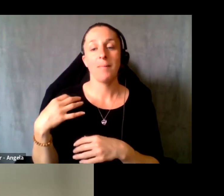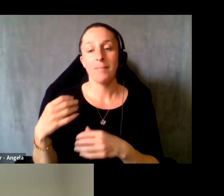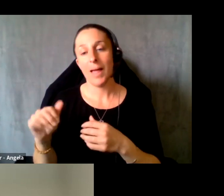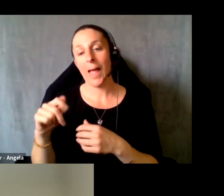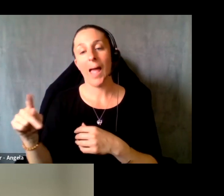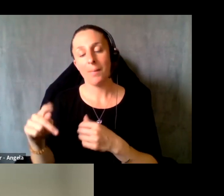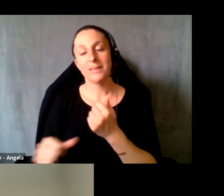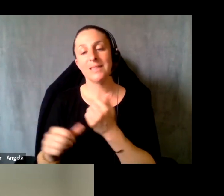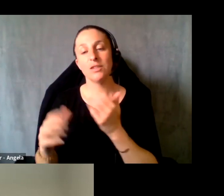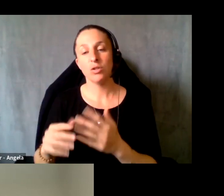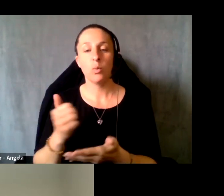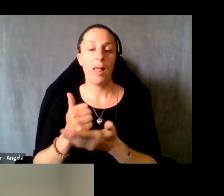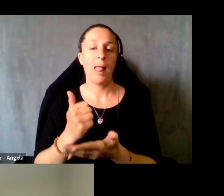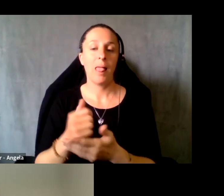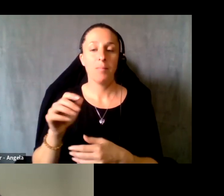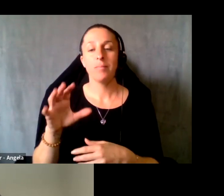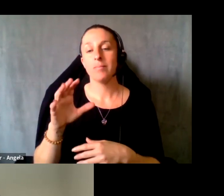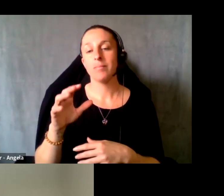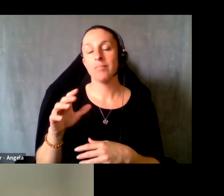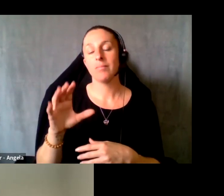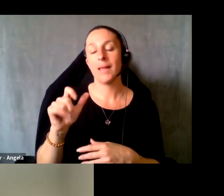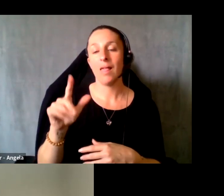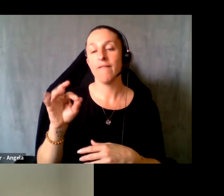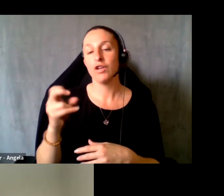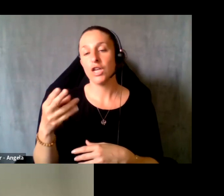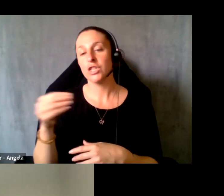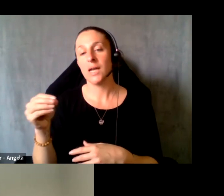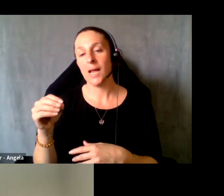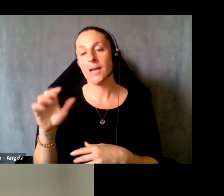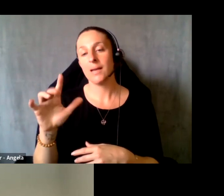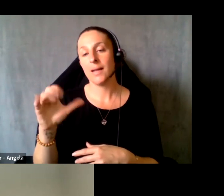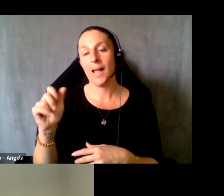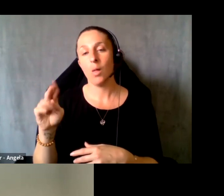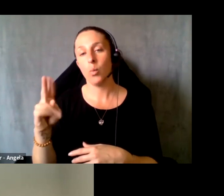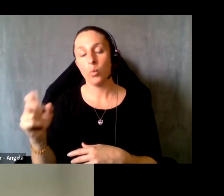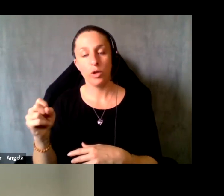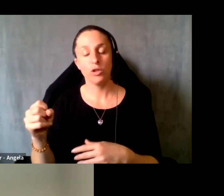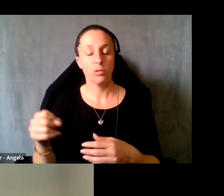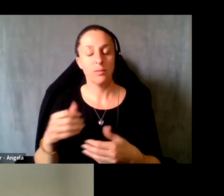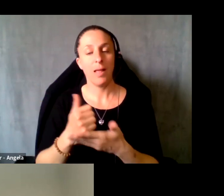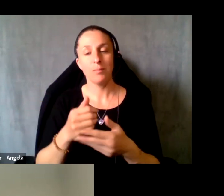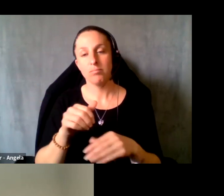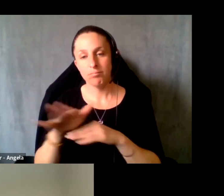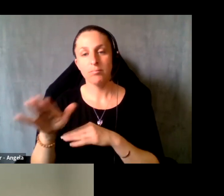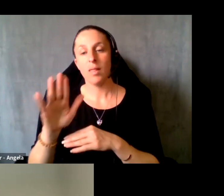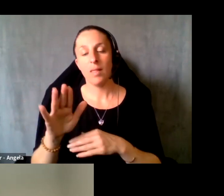and CalFresh applicants get their application in through the online portal. And then we